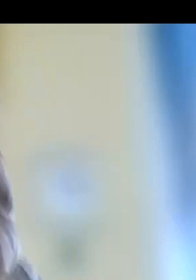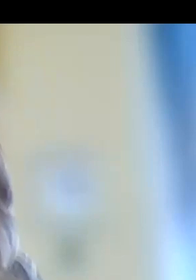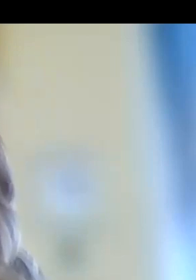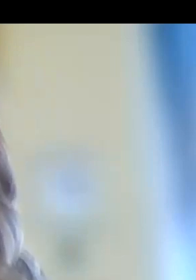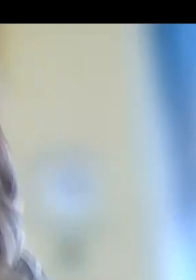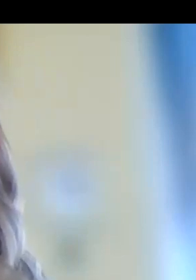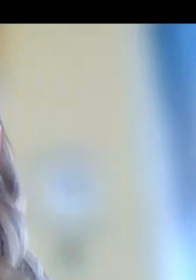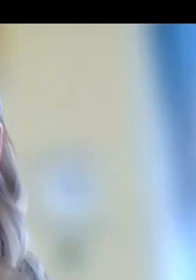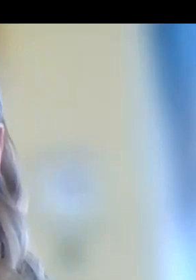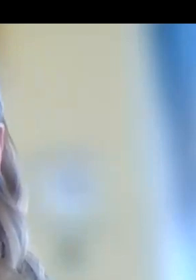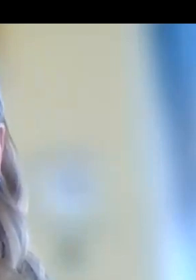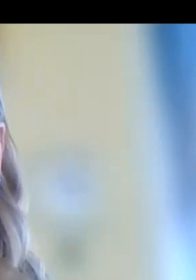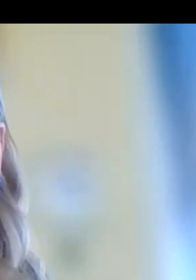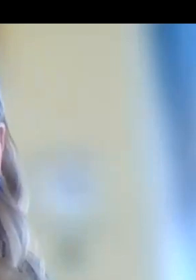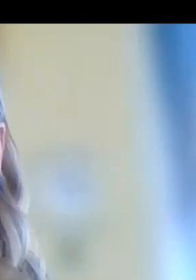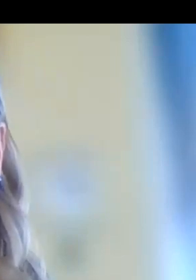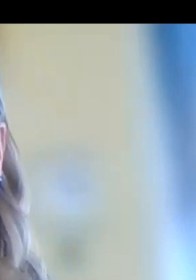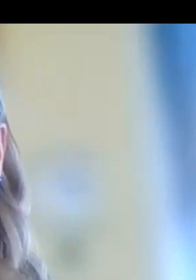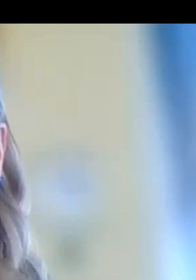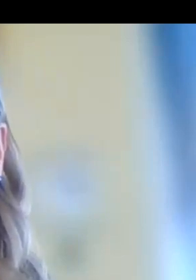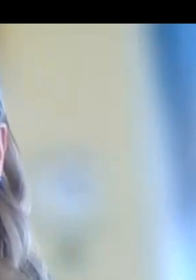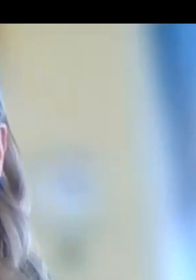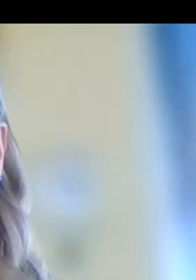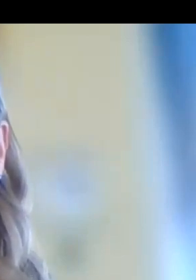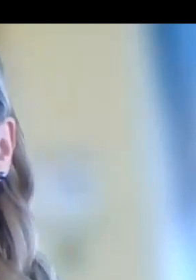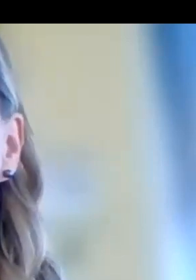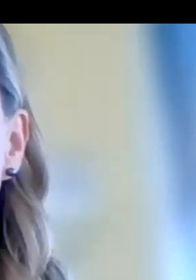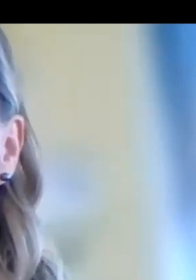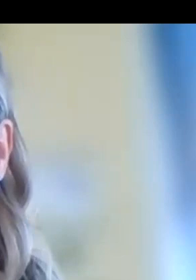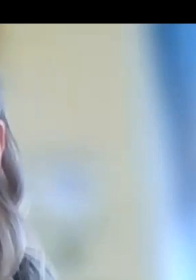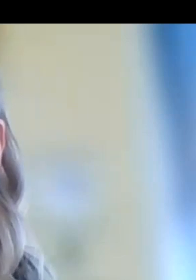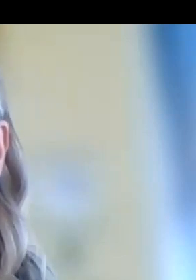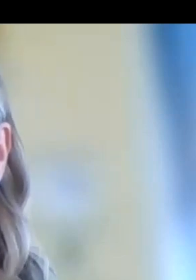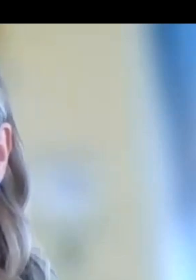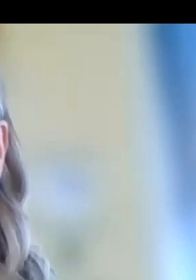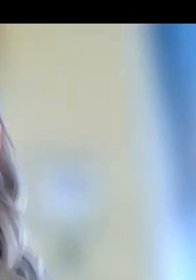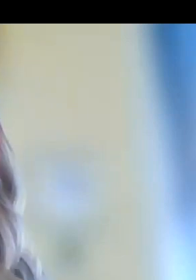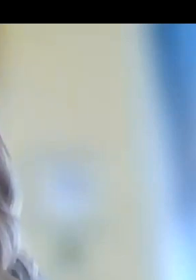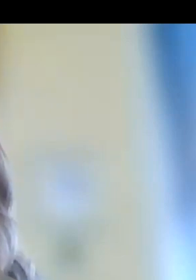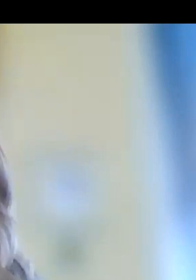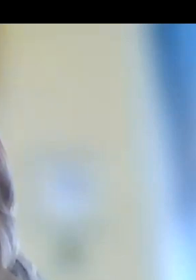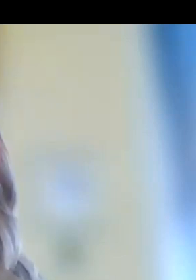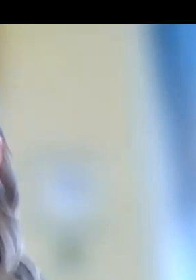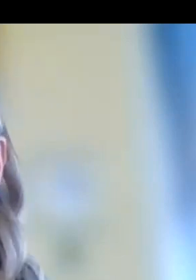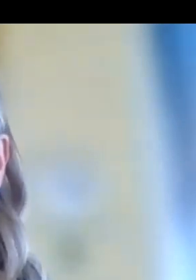And to our ASL interpreters: Thank you for sharing your services today, and to all the team who made this happen.